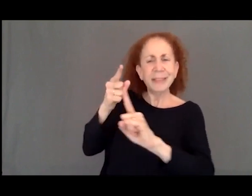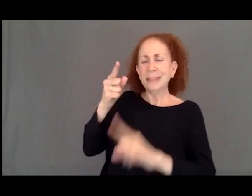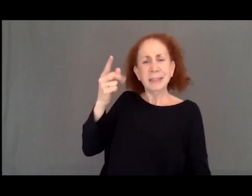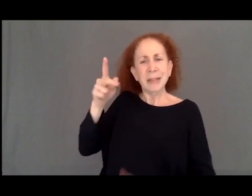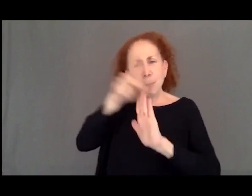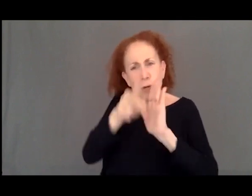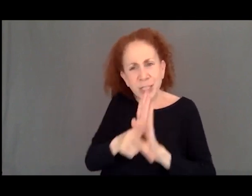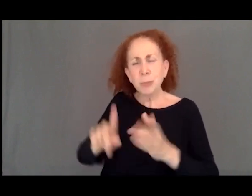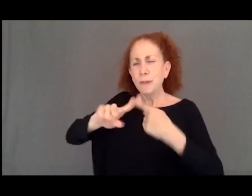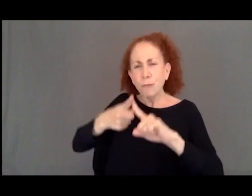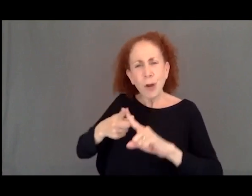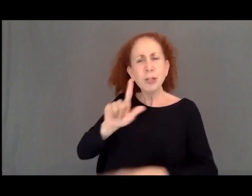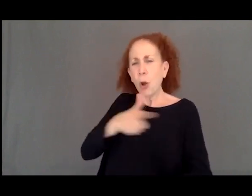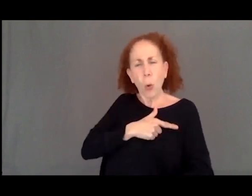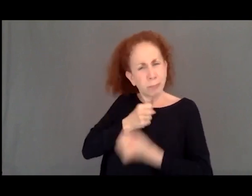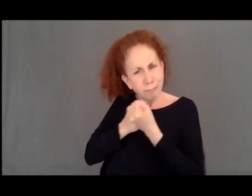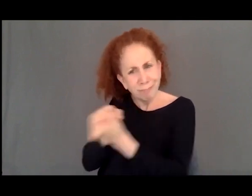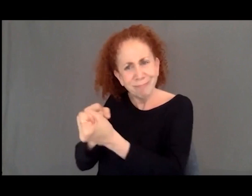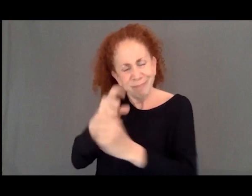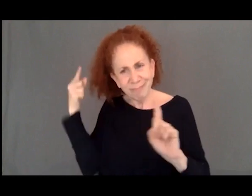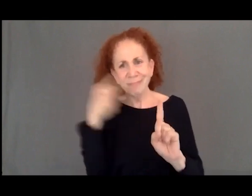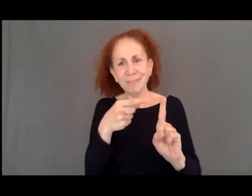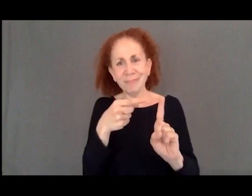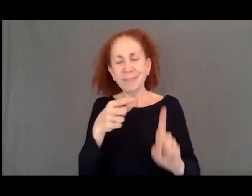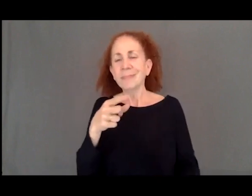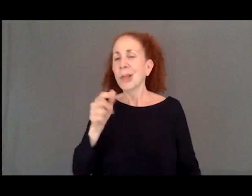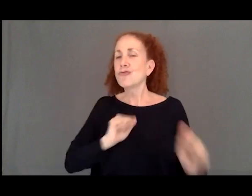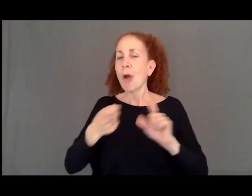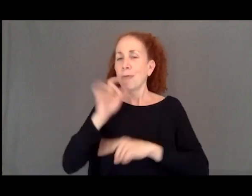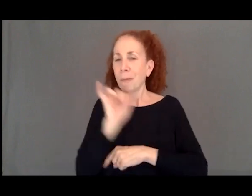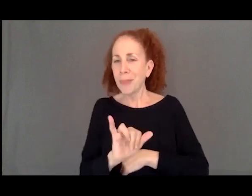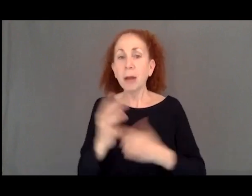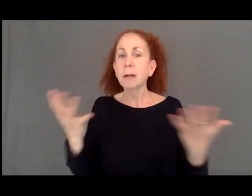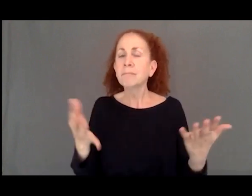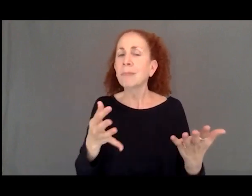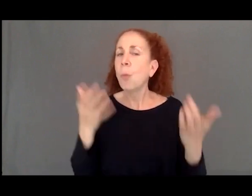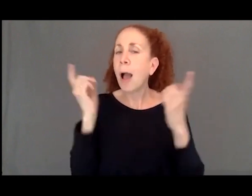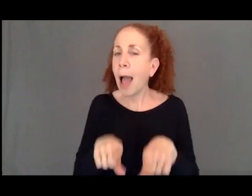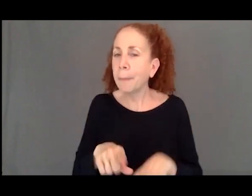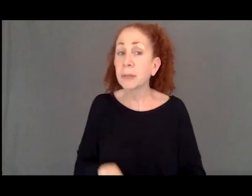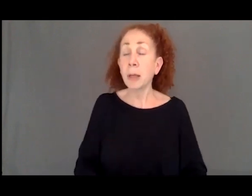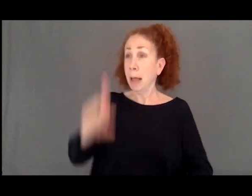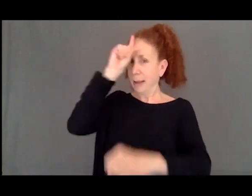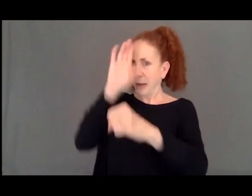And he believes in friendship and loyalty above all else. And that's where the drama comes from. Because what happens when your commitment to one set